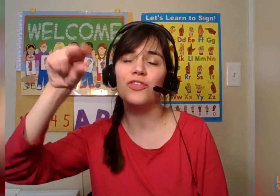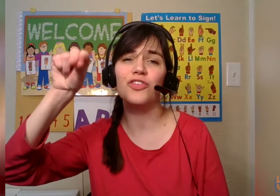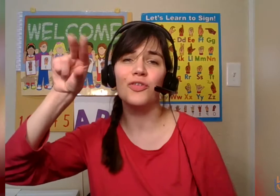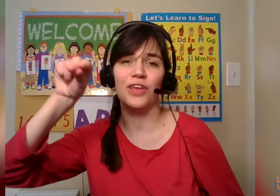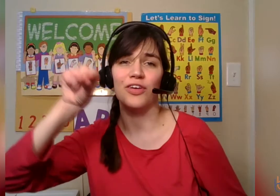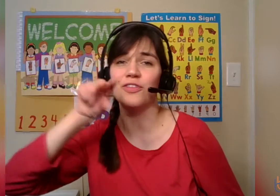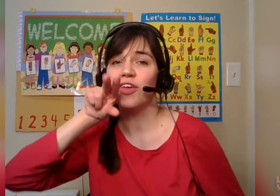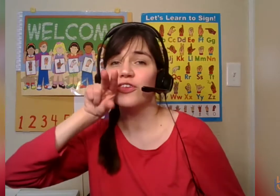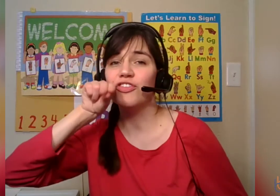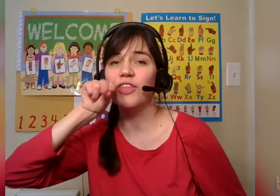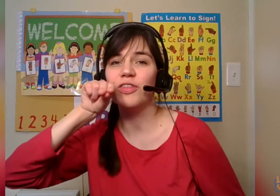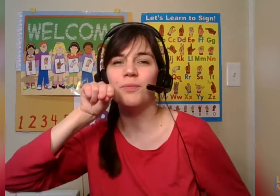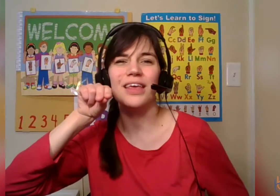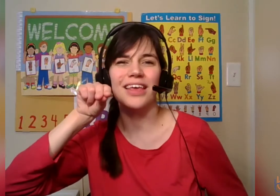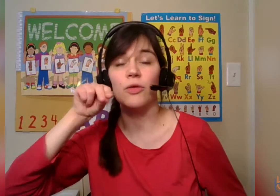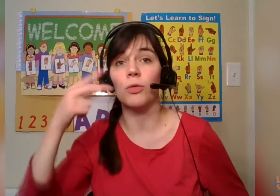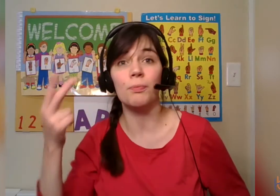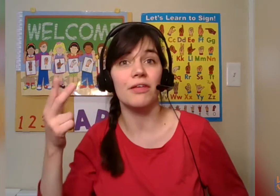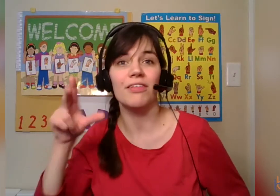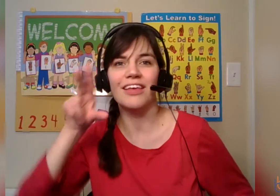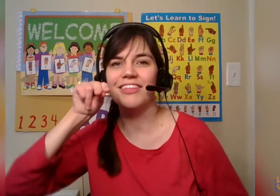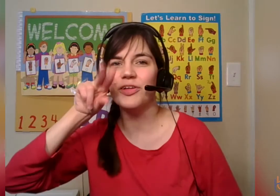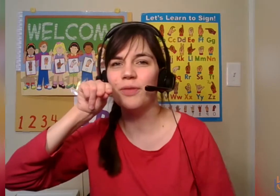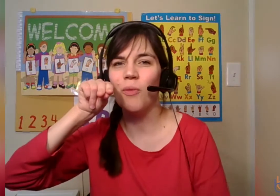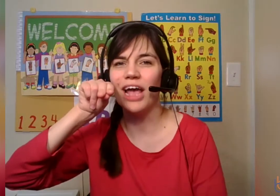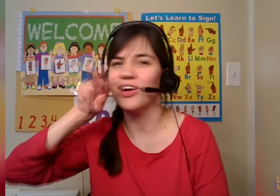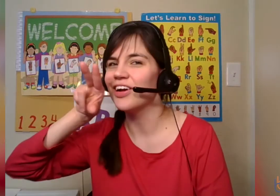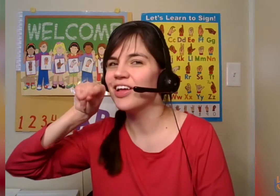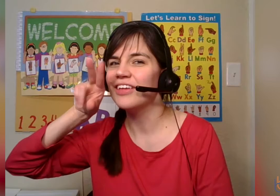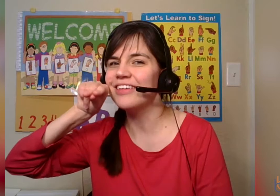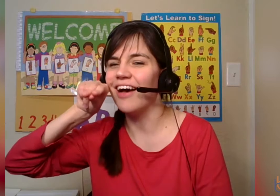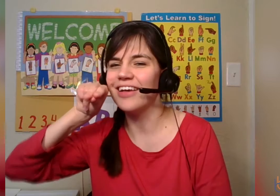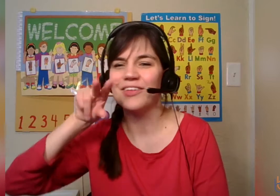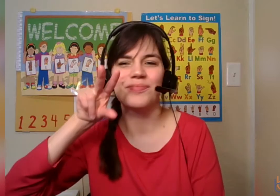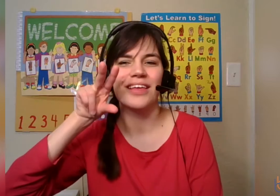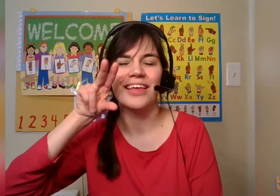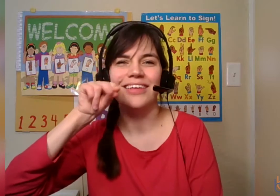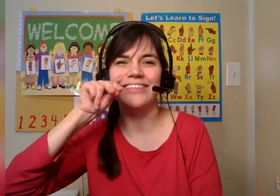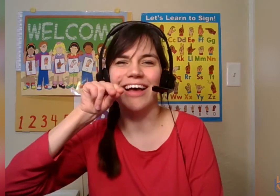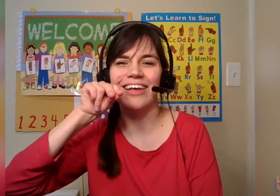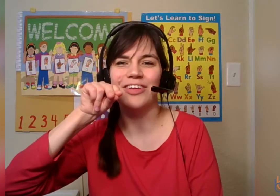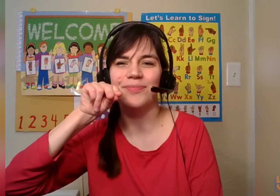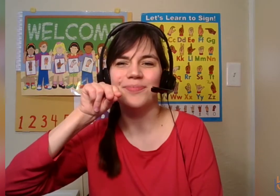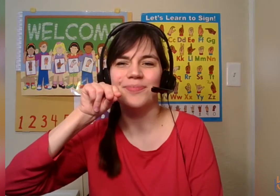two fingers, to show that their beak or bill is a little bit wider. Duck. Duck.